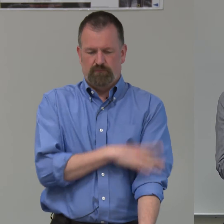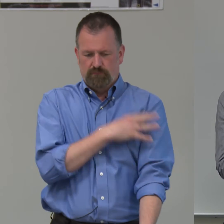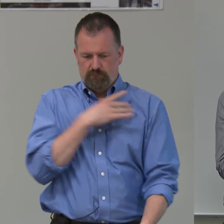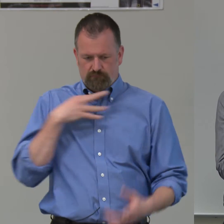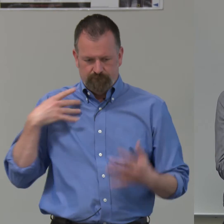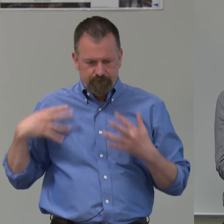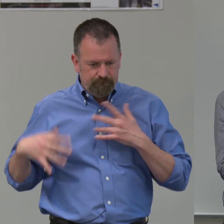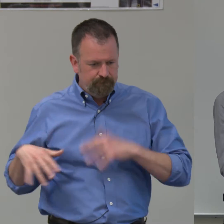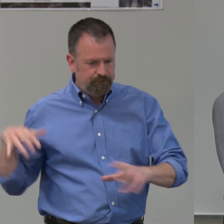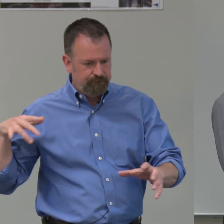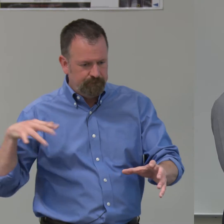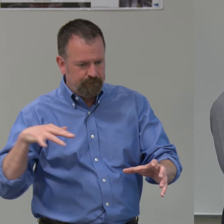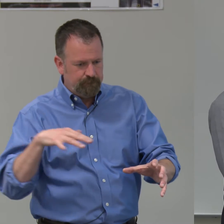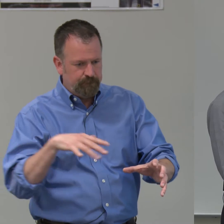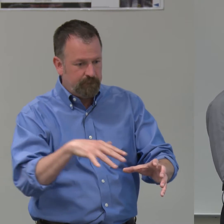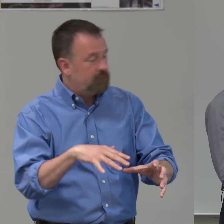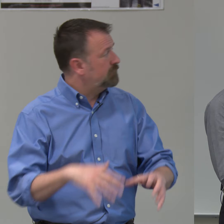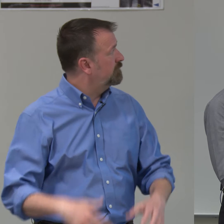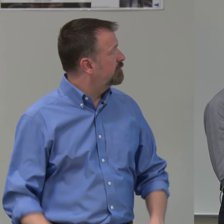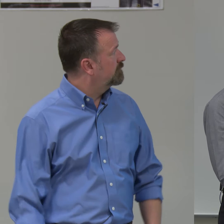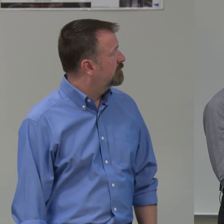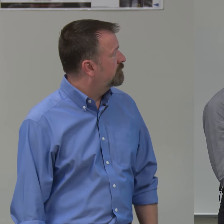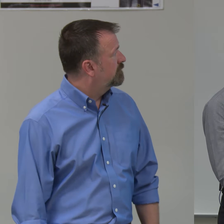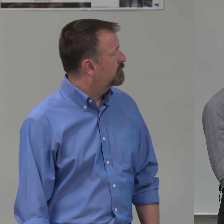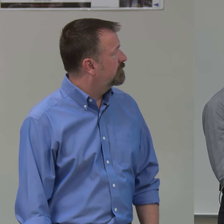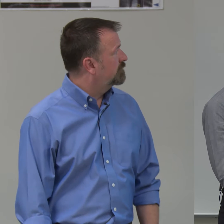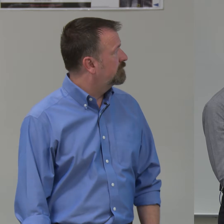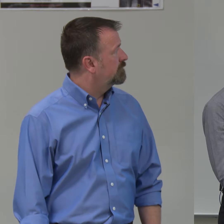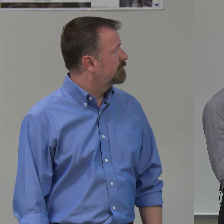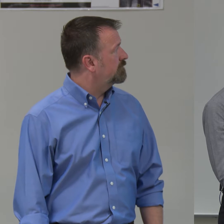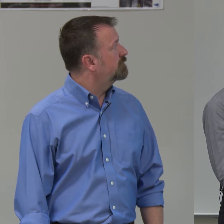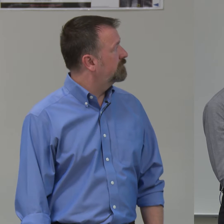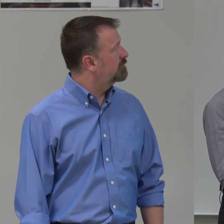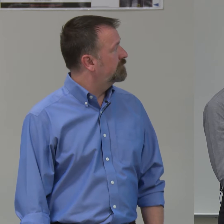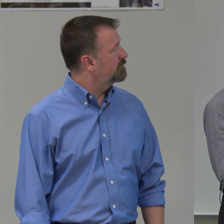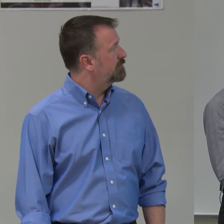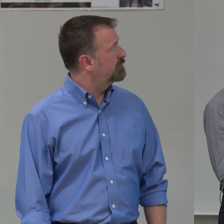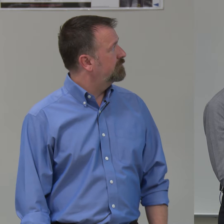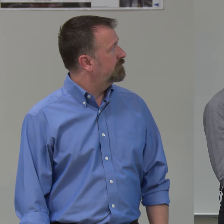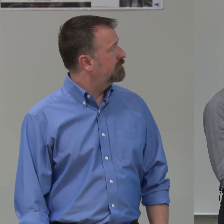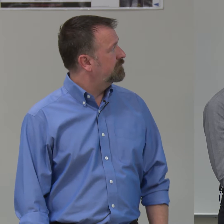and so what happens is shown on this little diagram where this is a blood capillary.